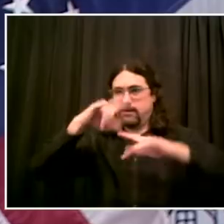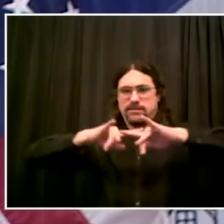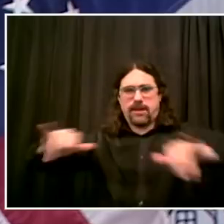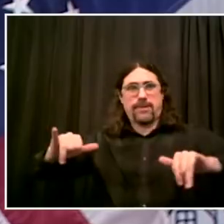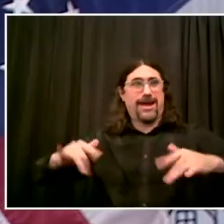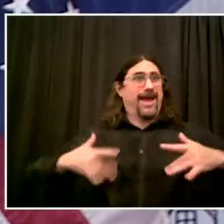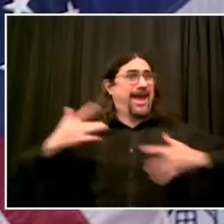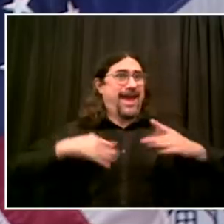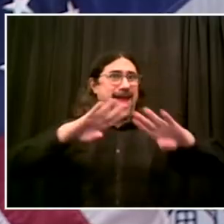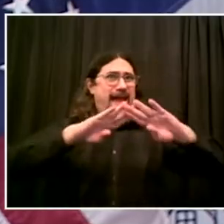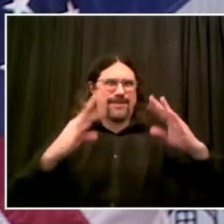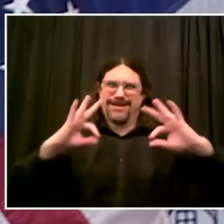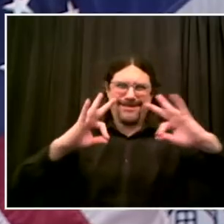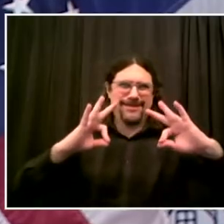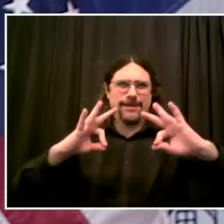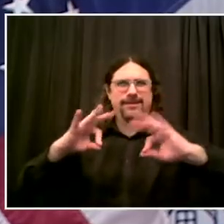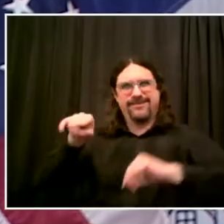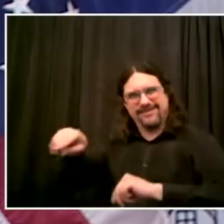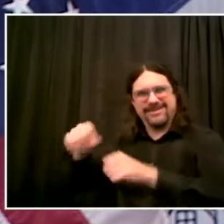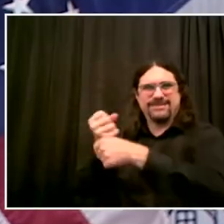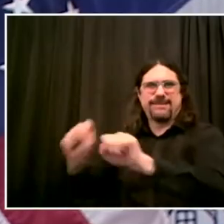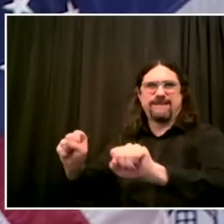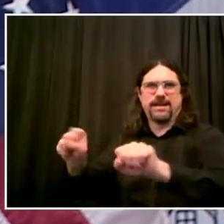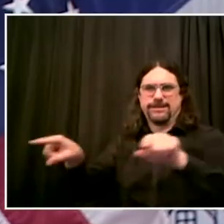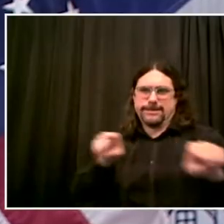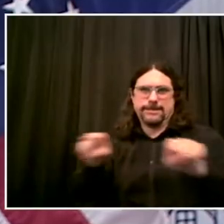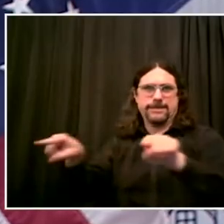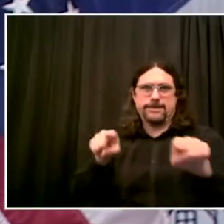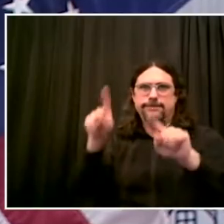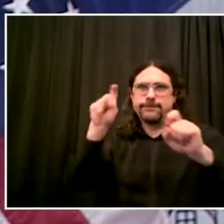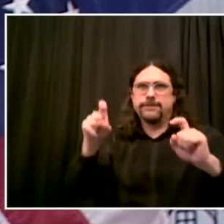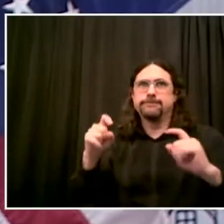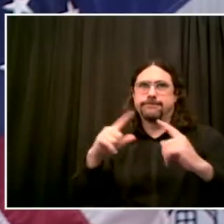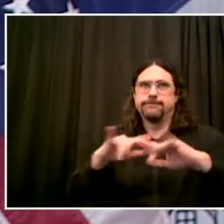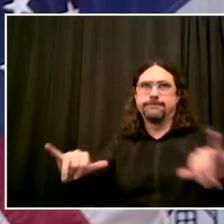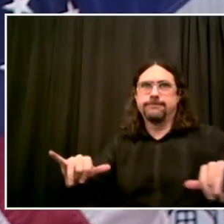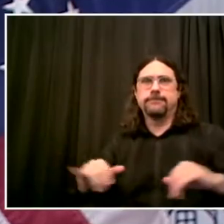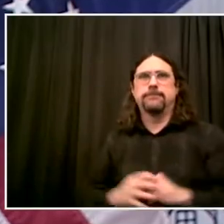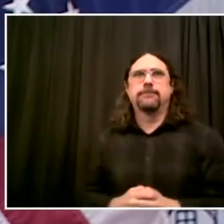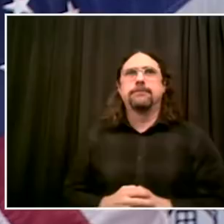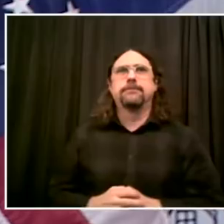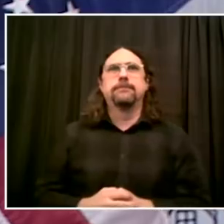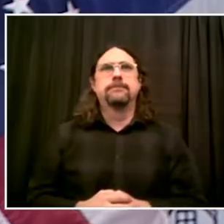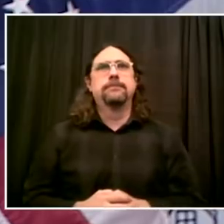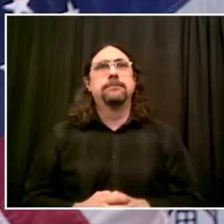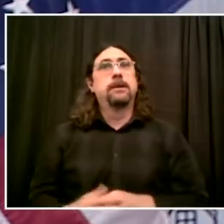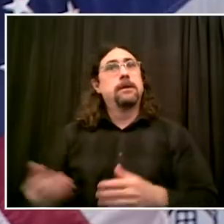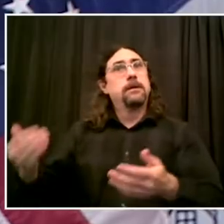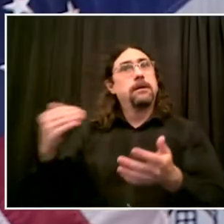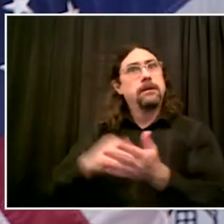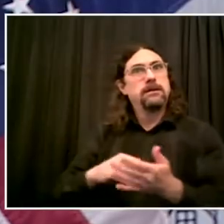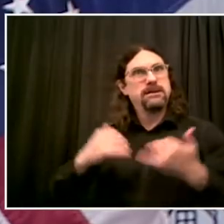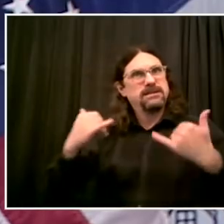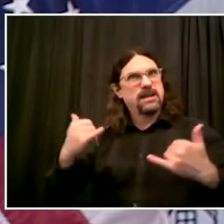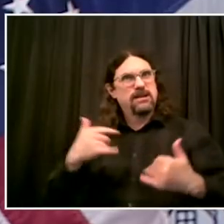COME BACK. OPEP LEARE READY FOR THIS BUT THEY NEED TO DON'T IT WILL BE SAFE. SO ACTUALLY,